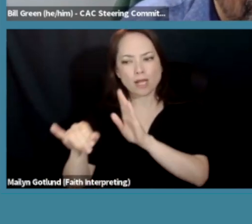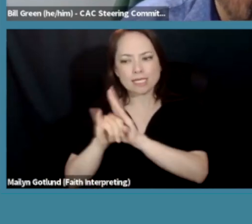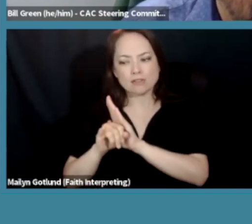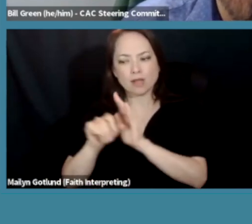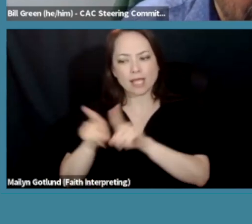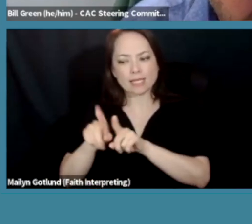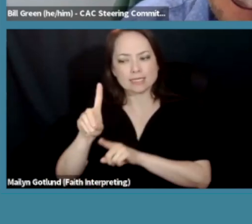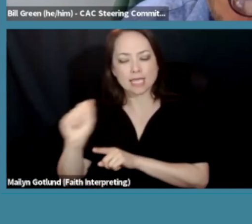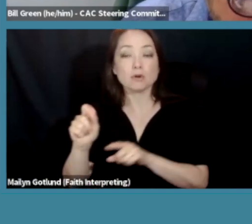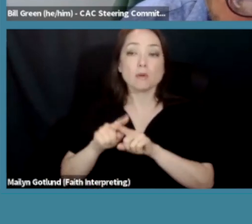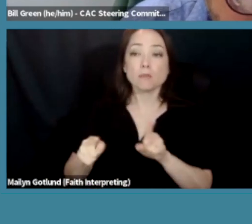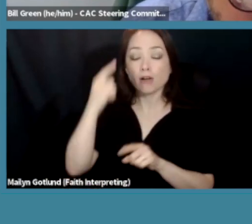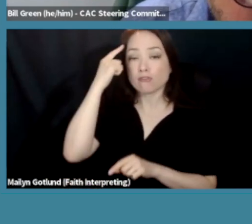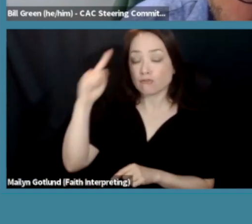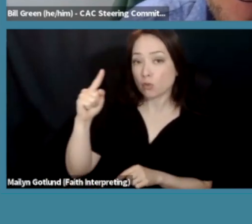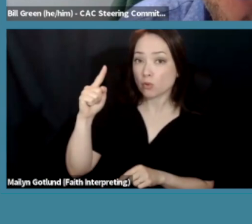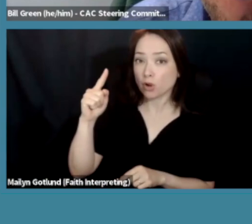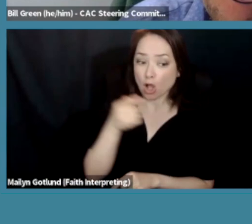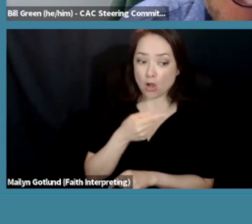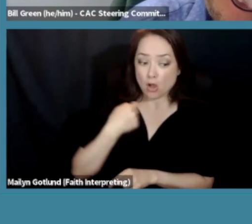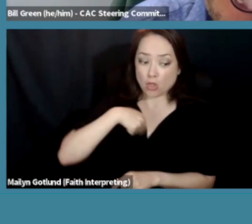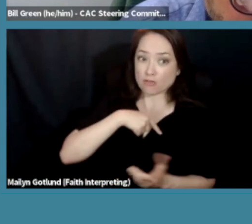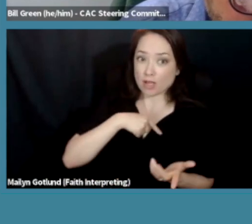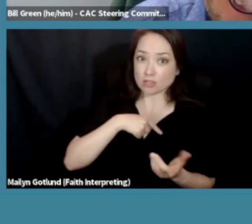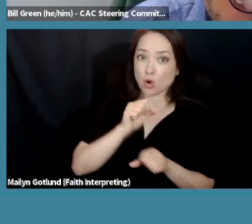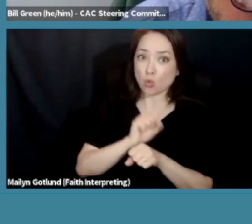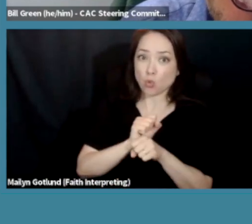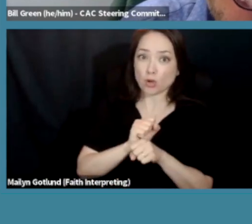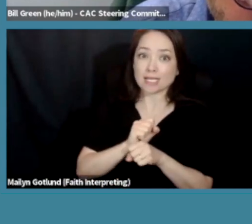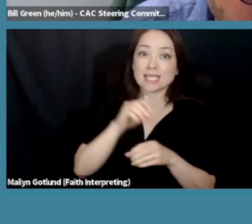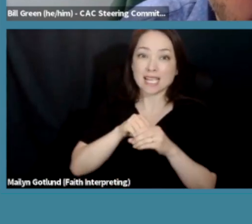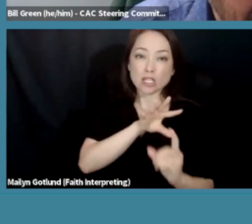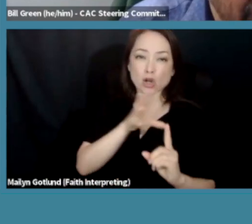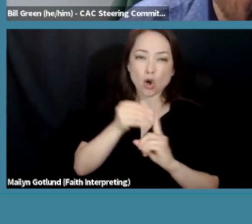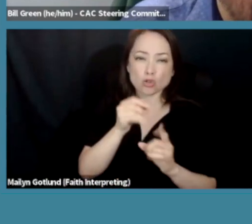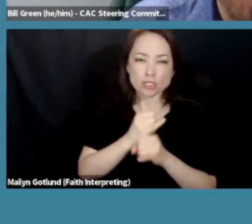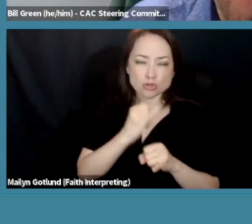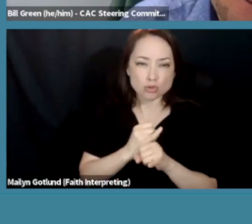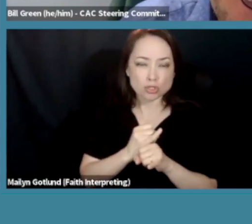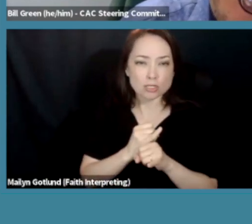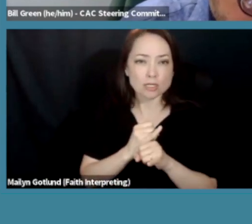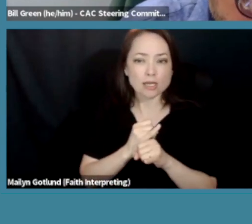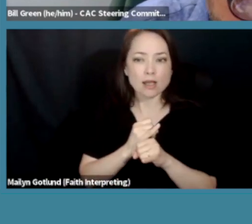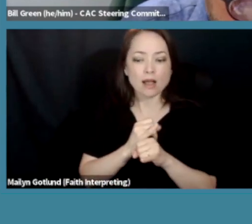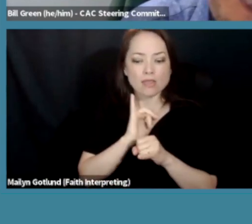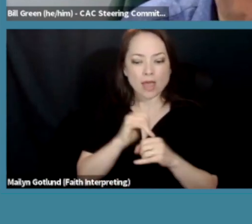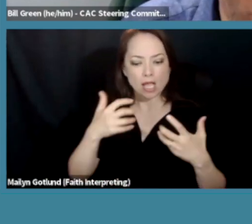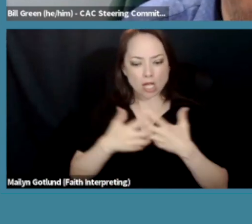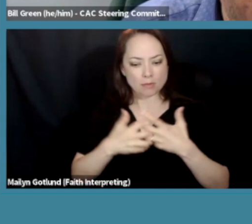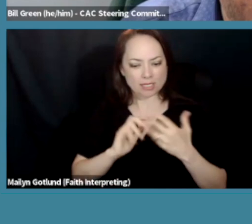but also to those of us who are working at cultural institutions who are putting these accommodations in place.